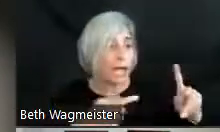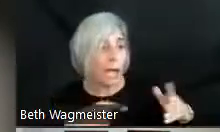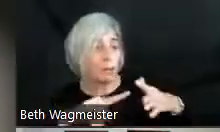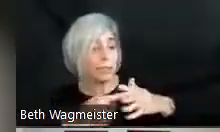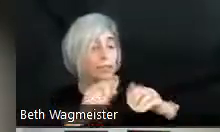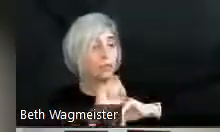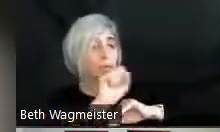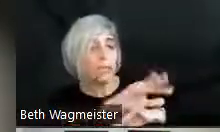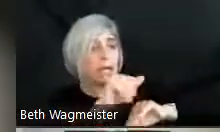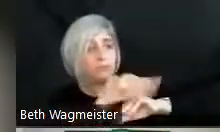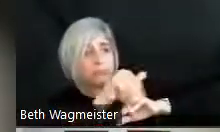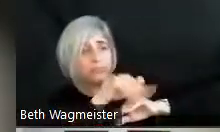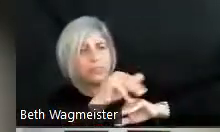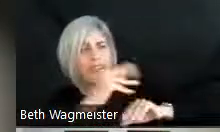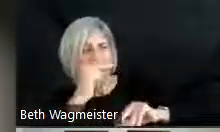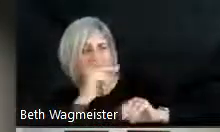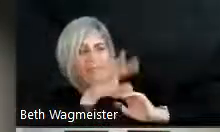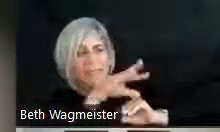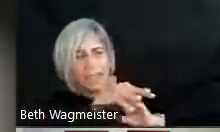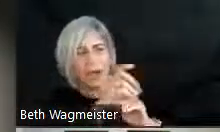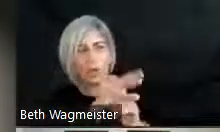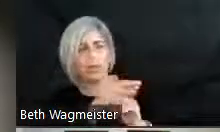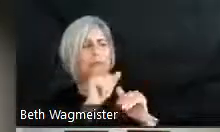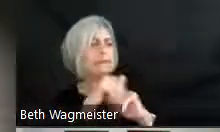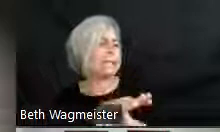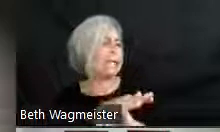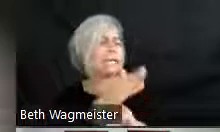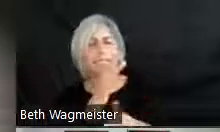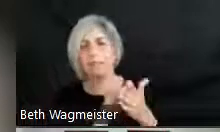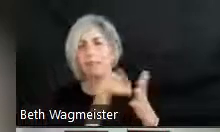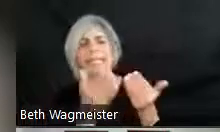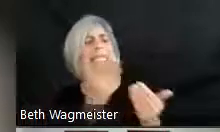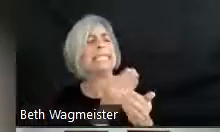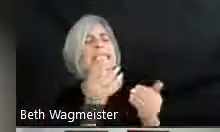a funny video or maybe I'll start to send something, an easy video on how to talk about